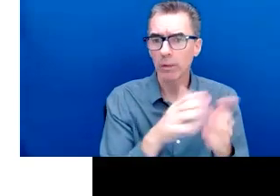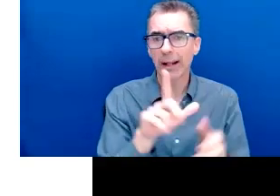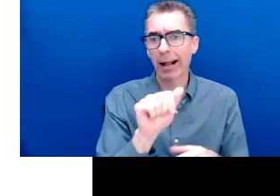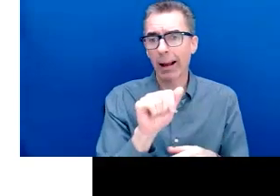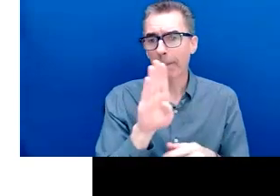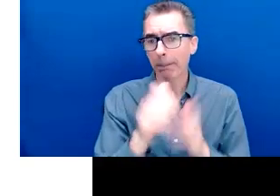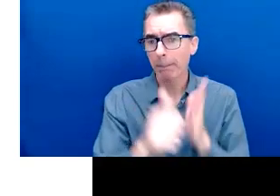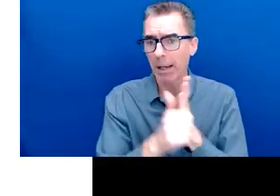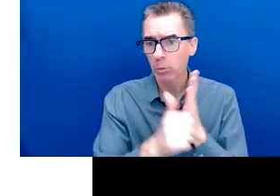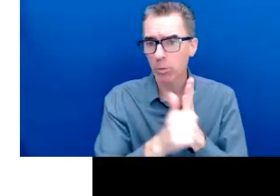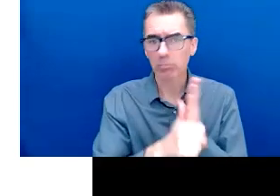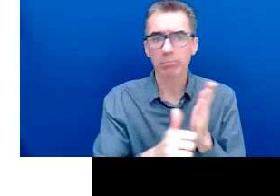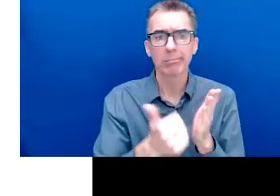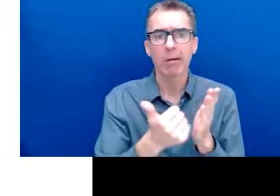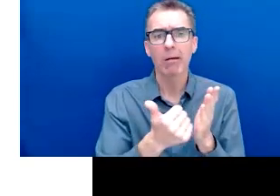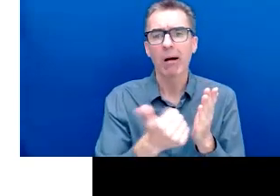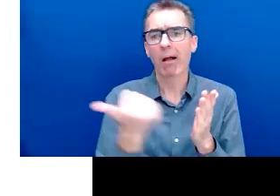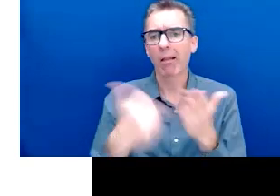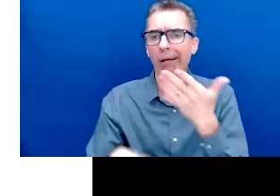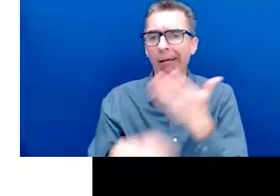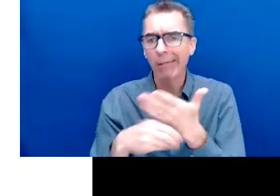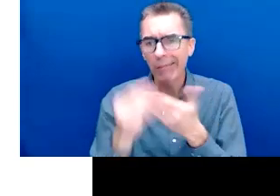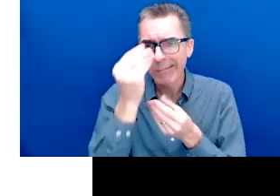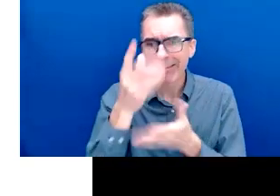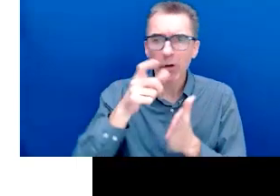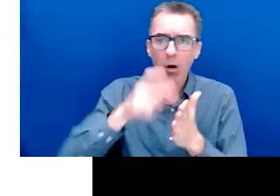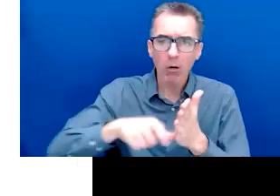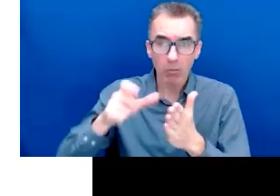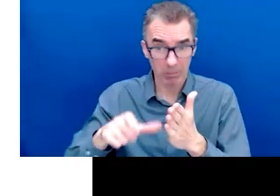any supplementary materials, articles that you give your students,